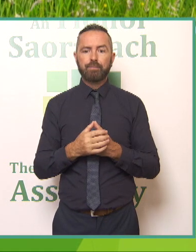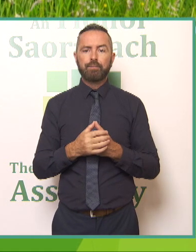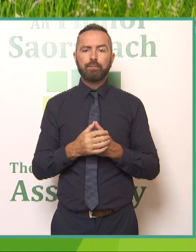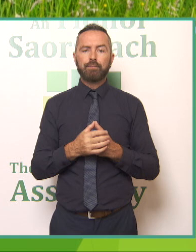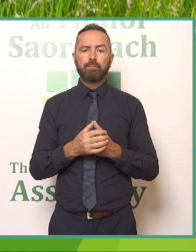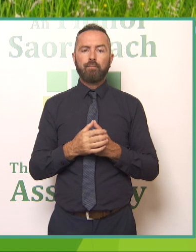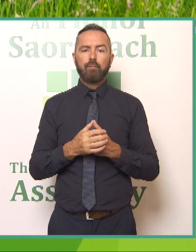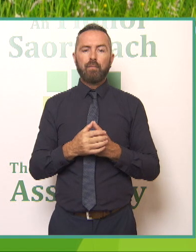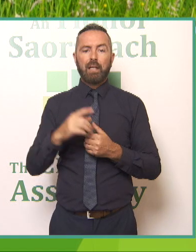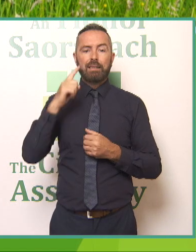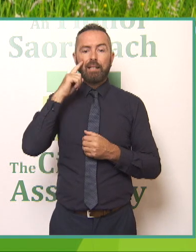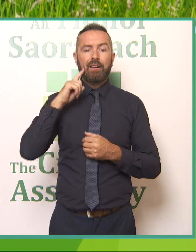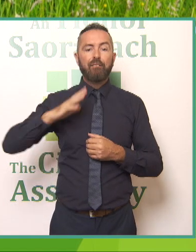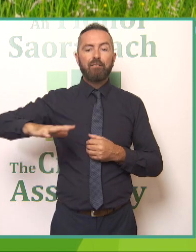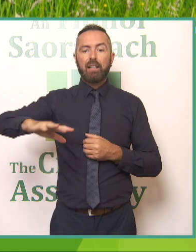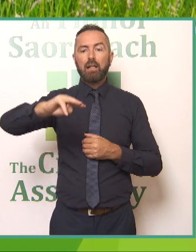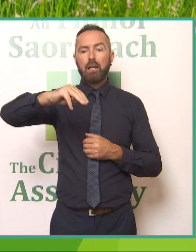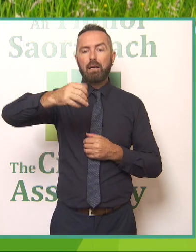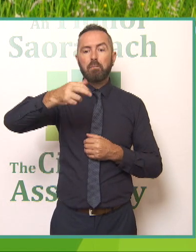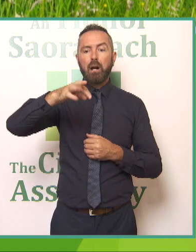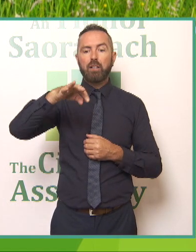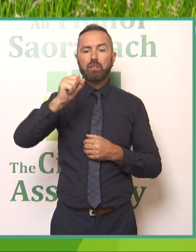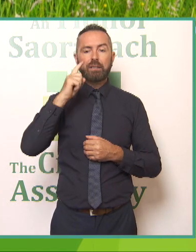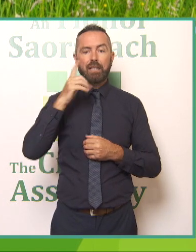feed Americans here these are new feed marriage between the last couple years as well so on the